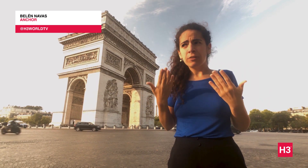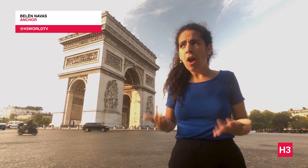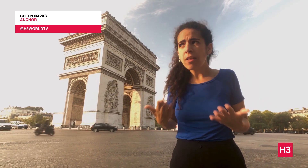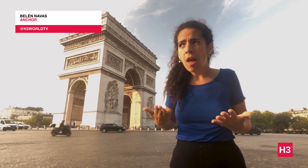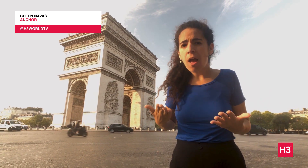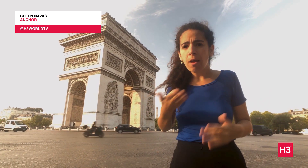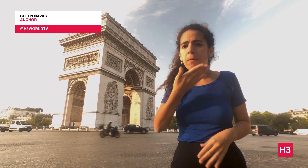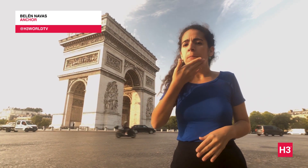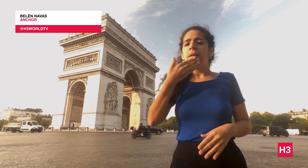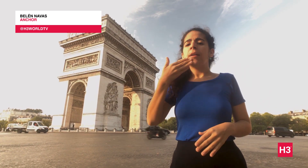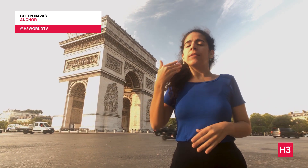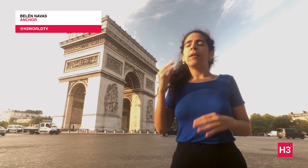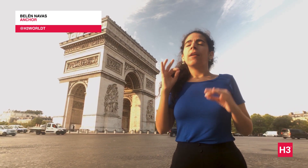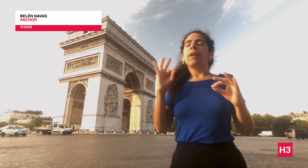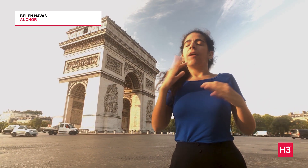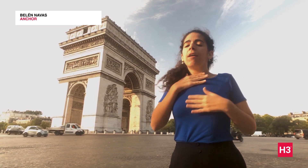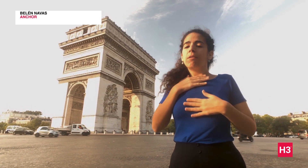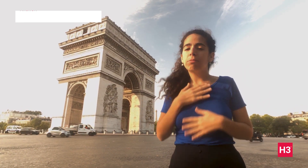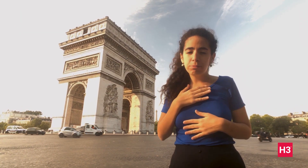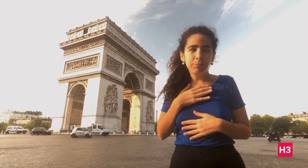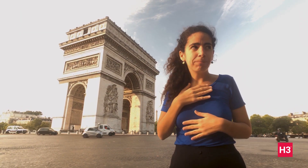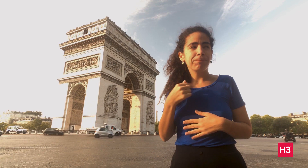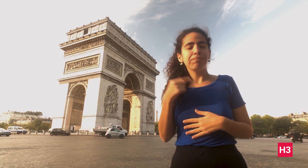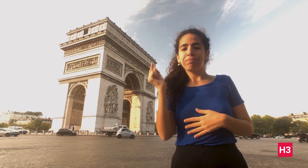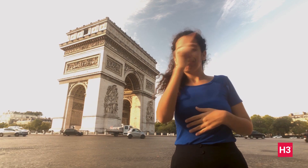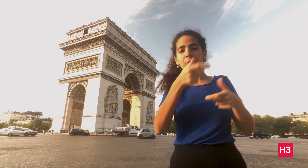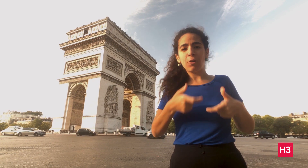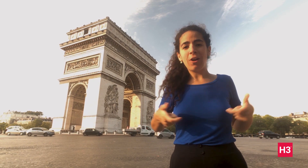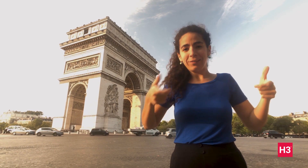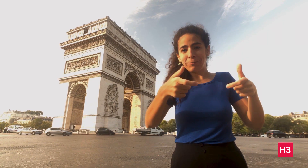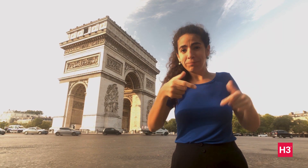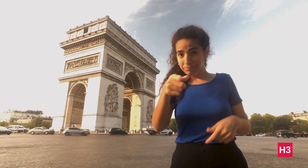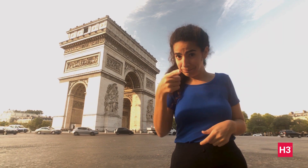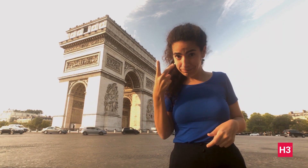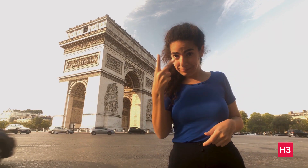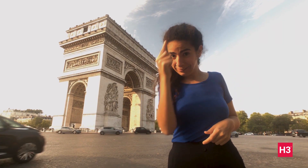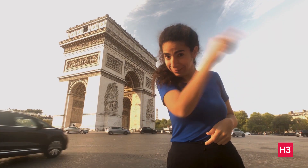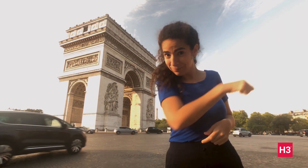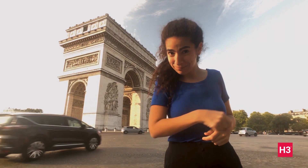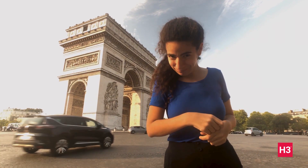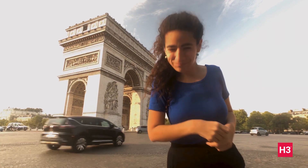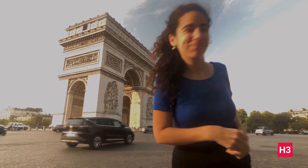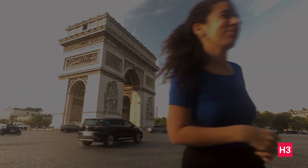But today it's cooler and getting better. I’m relieved. I'm on way now to World Congress.